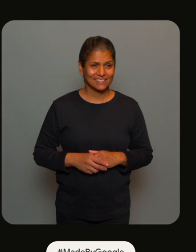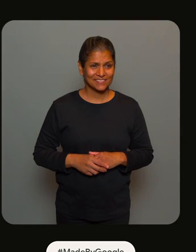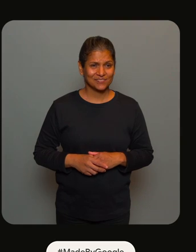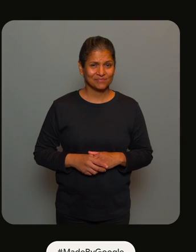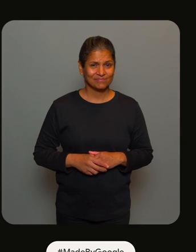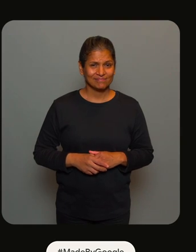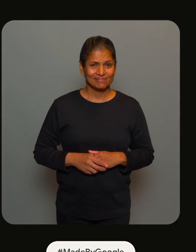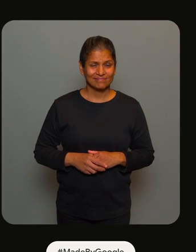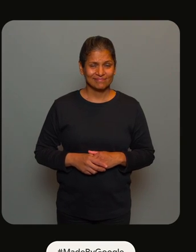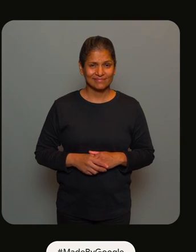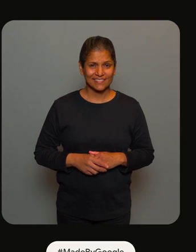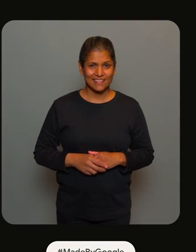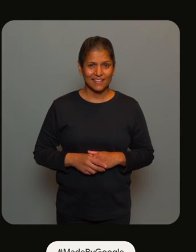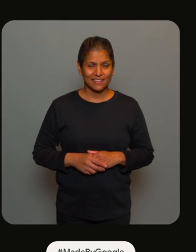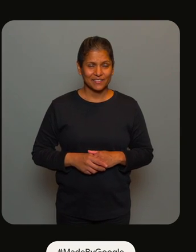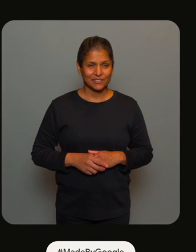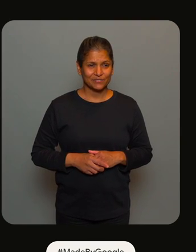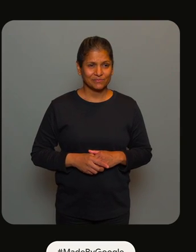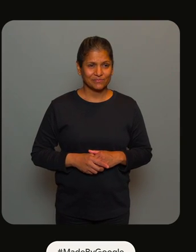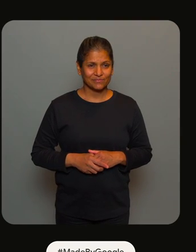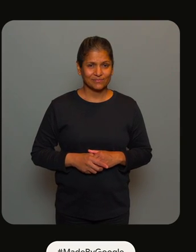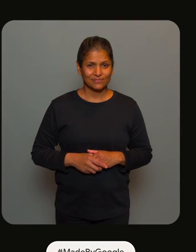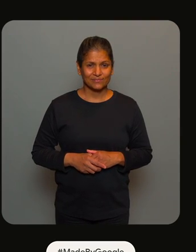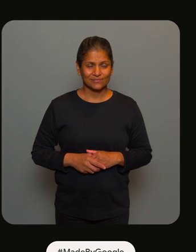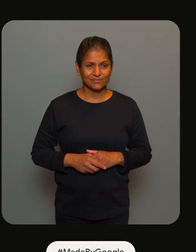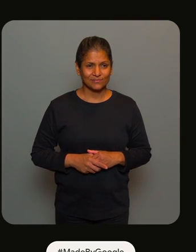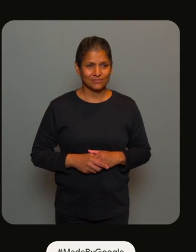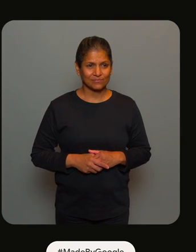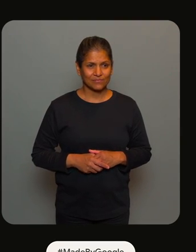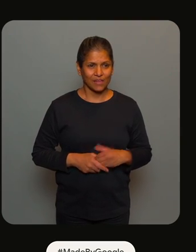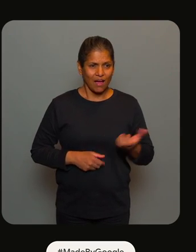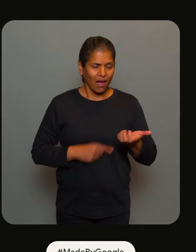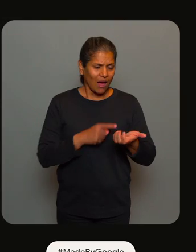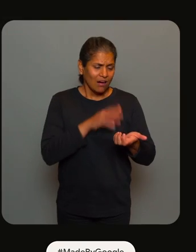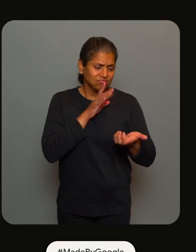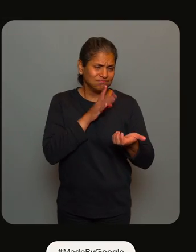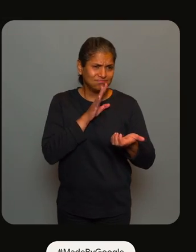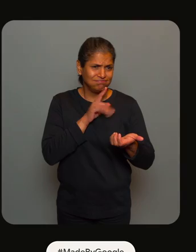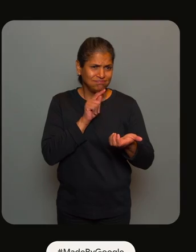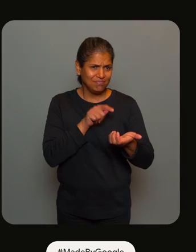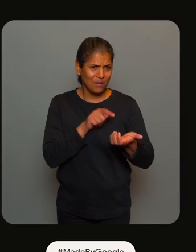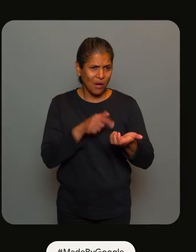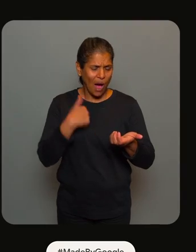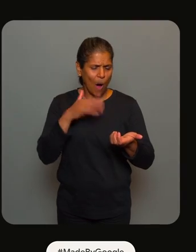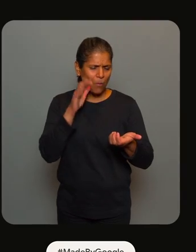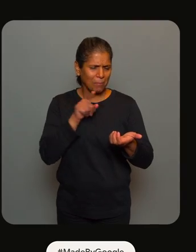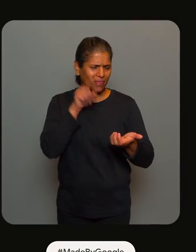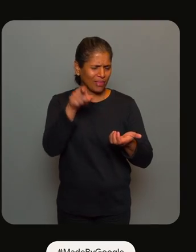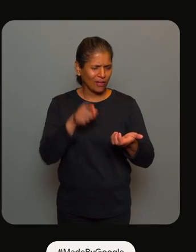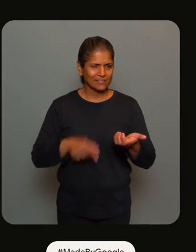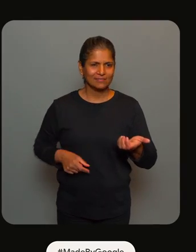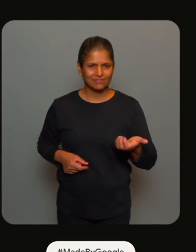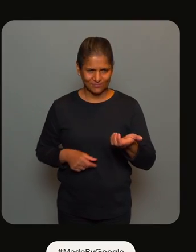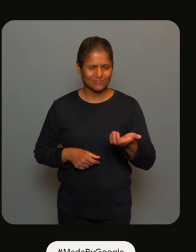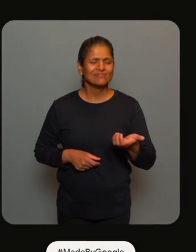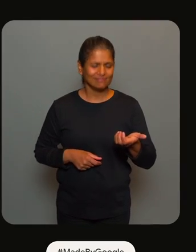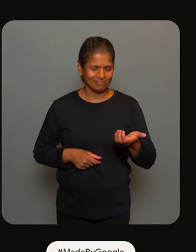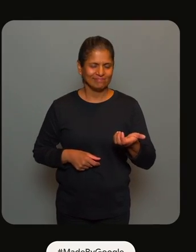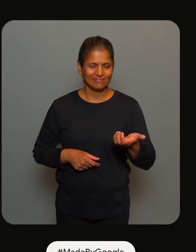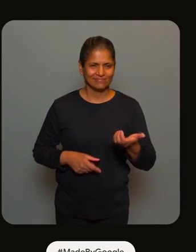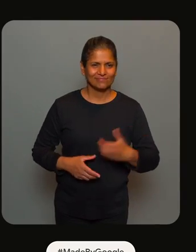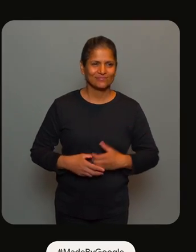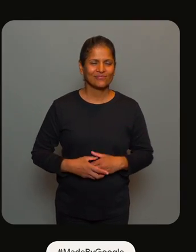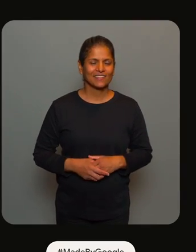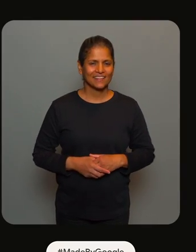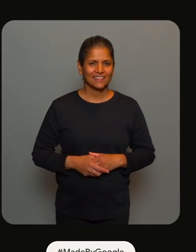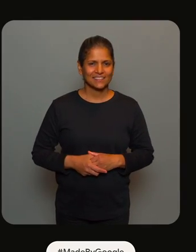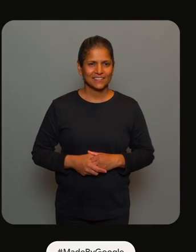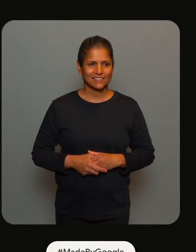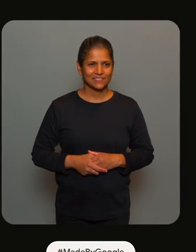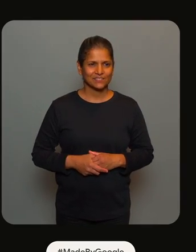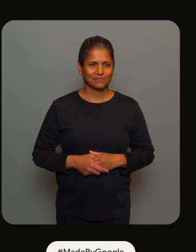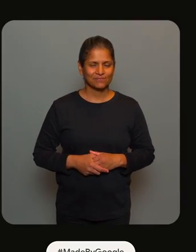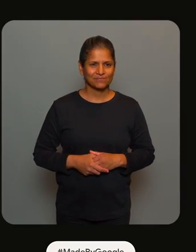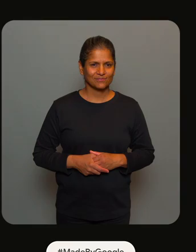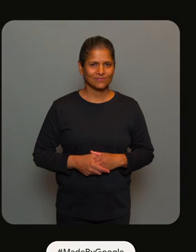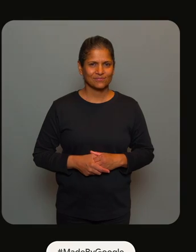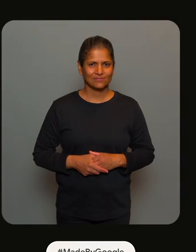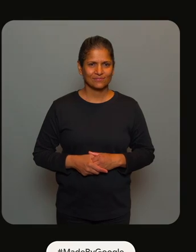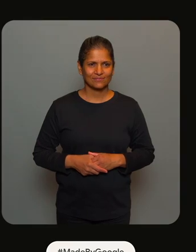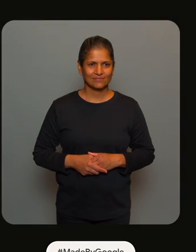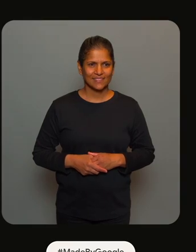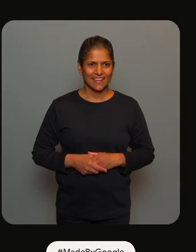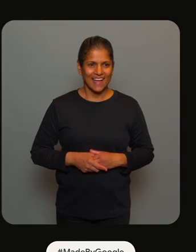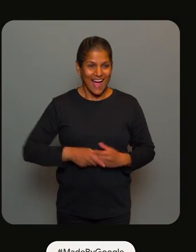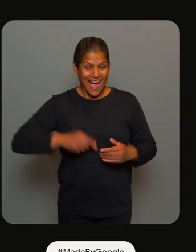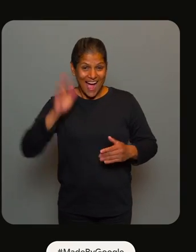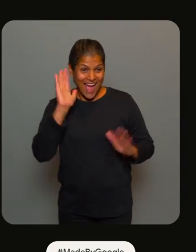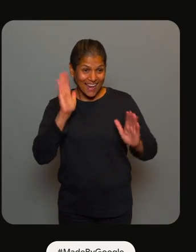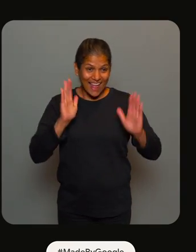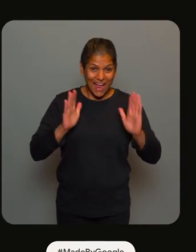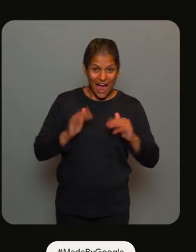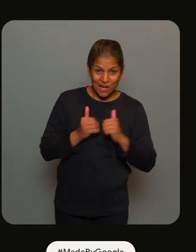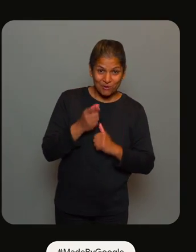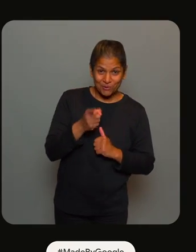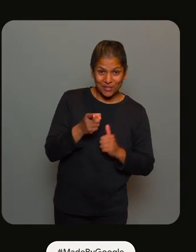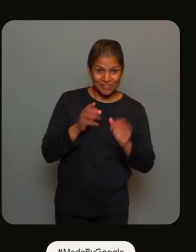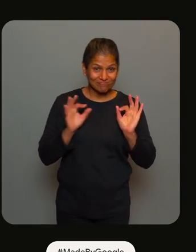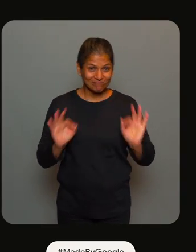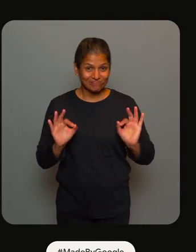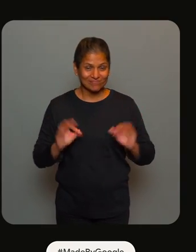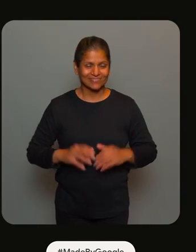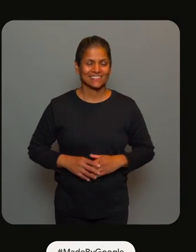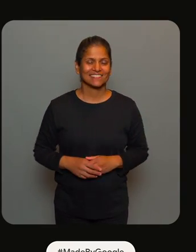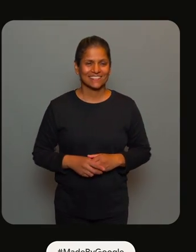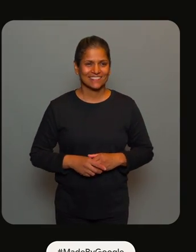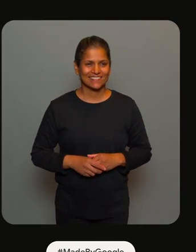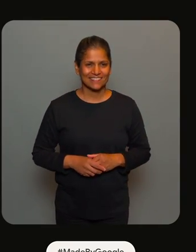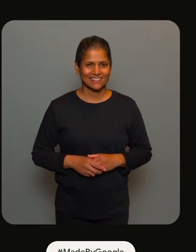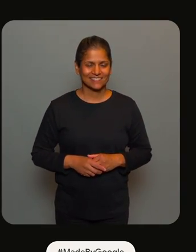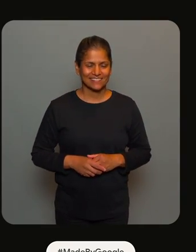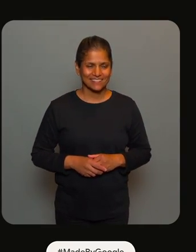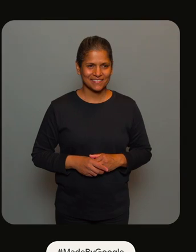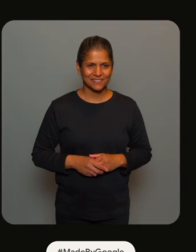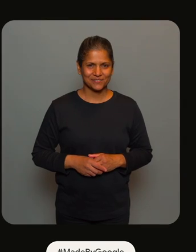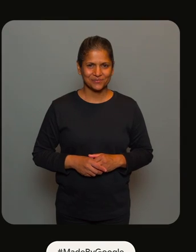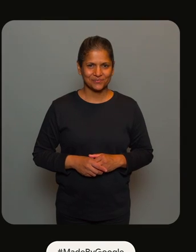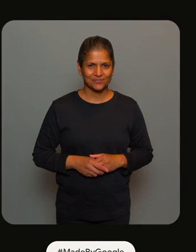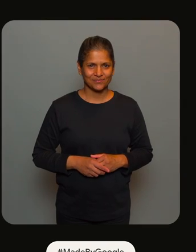Oh, cool.